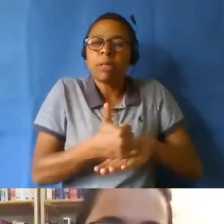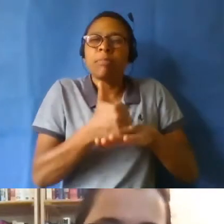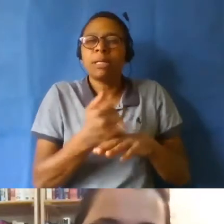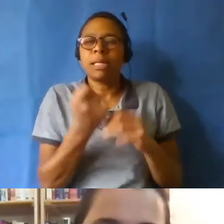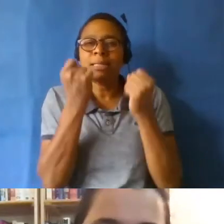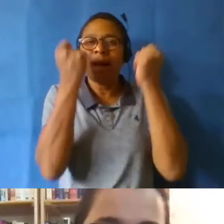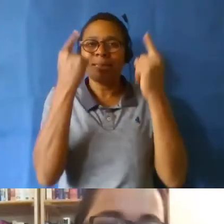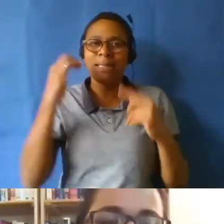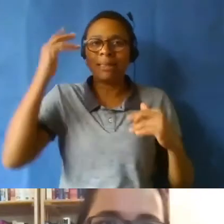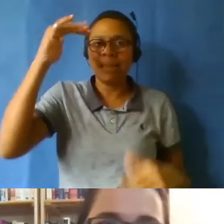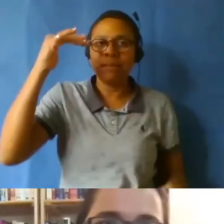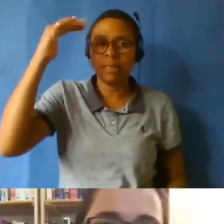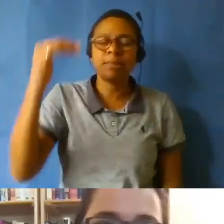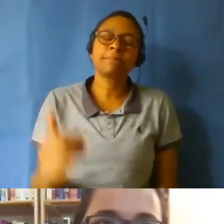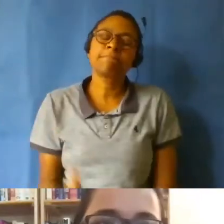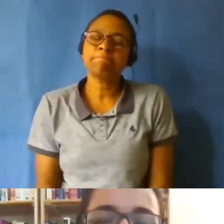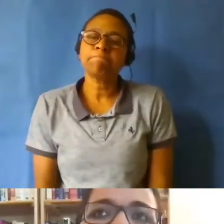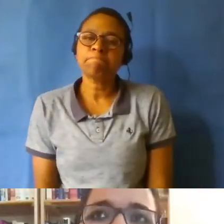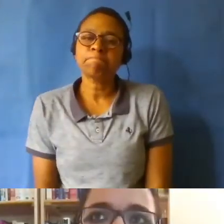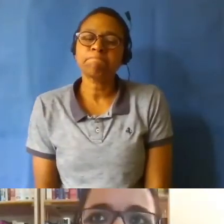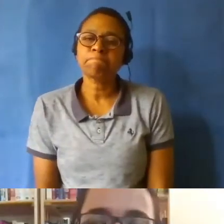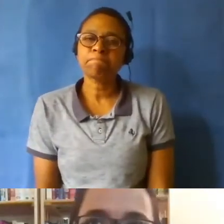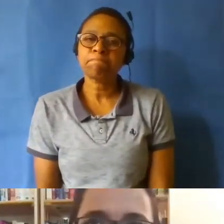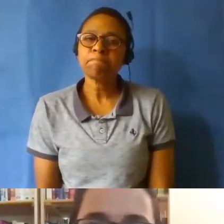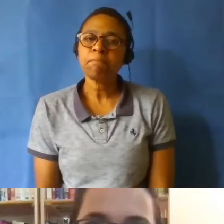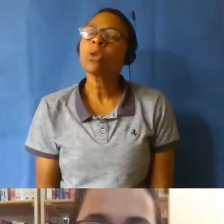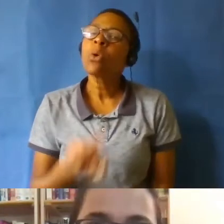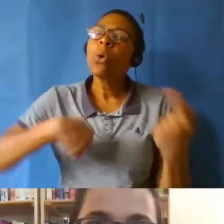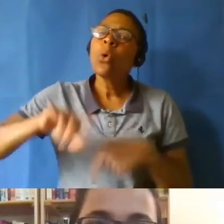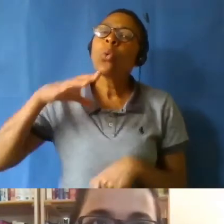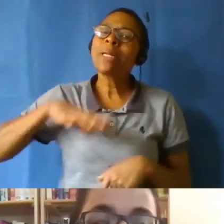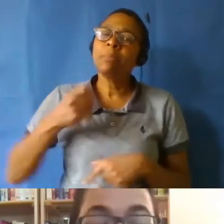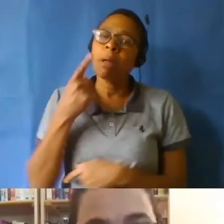but I think that there is, we have to be really careful about how people in power